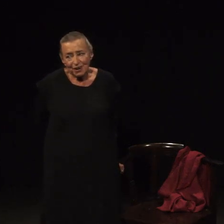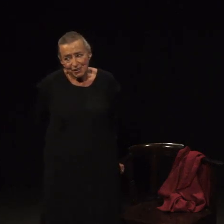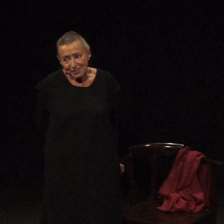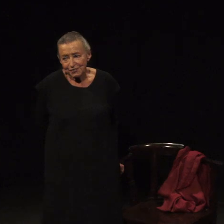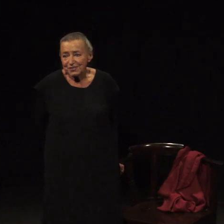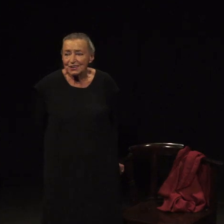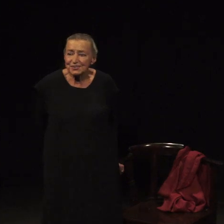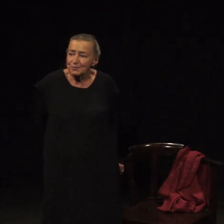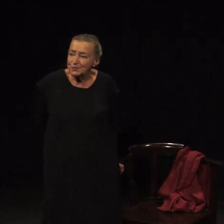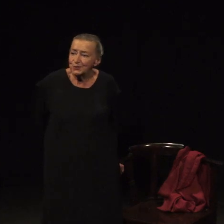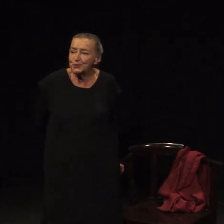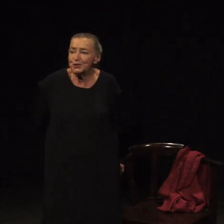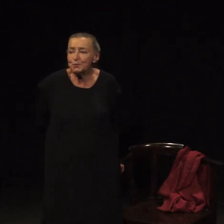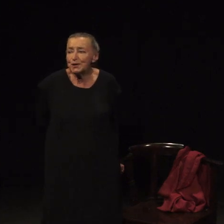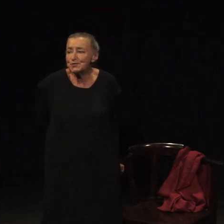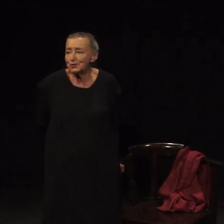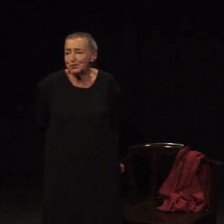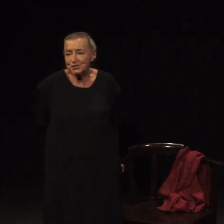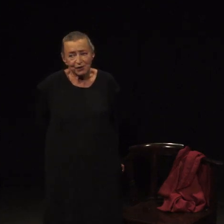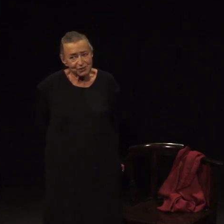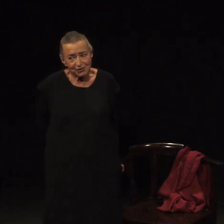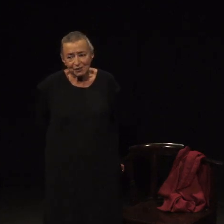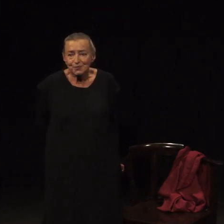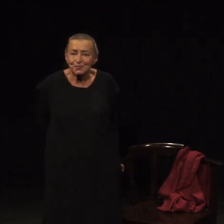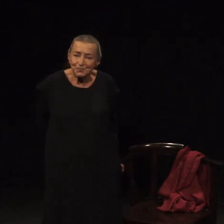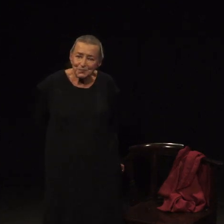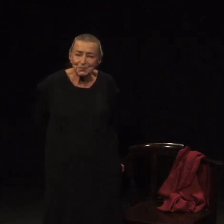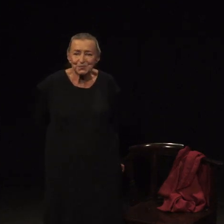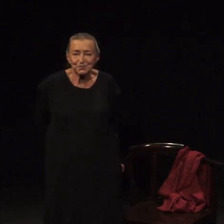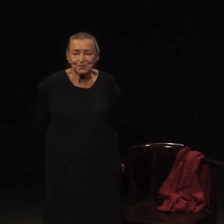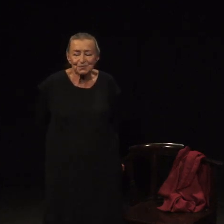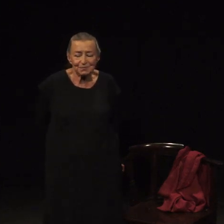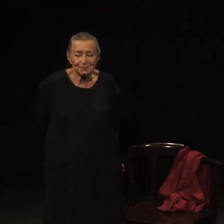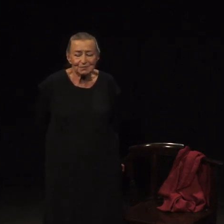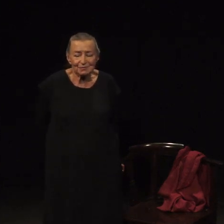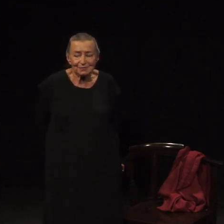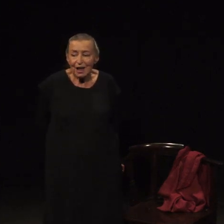and what my elders wished, and heaven too, I always accepted."